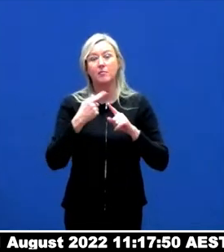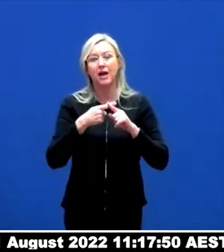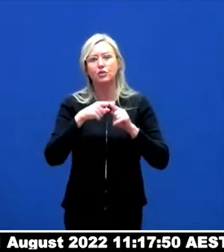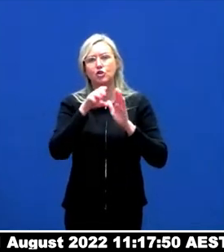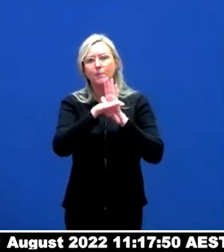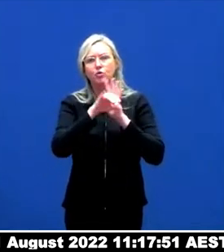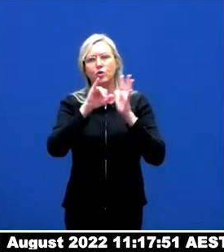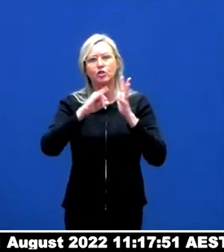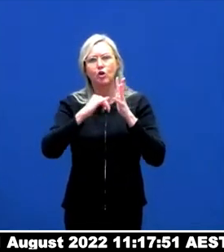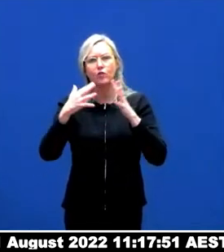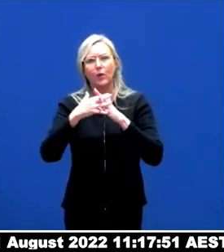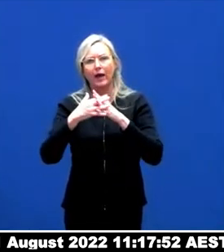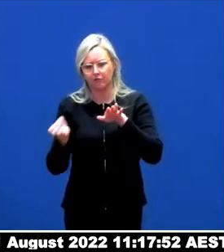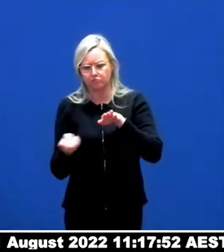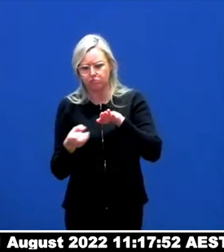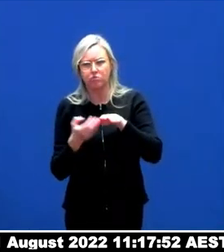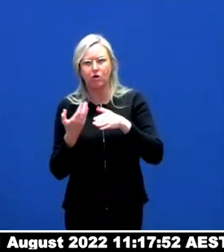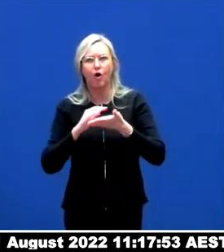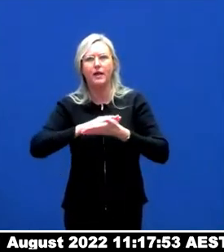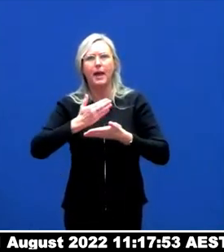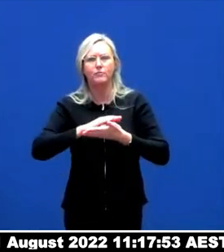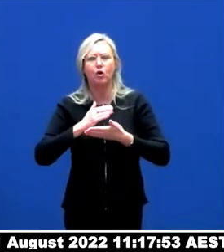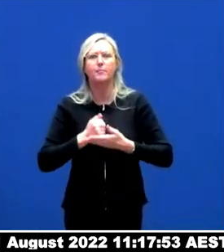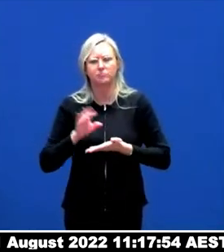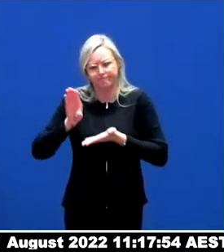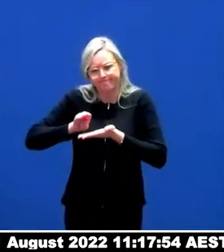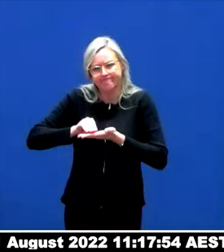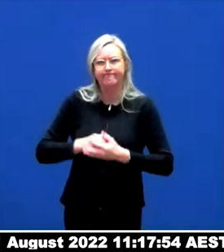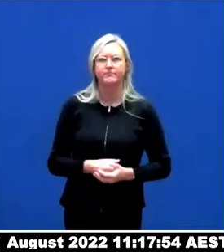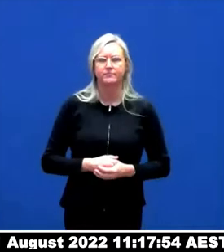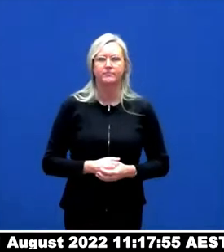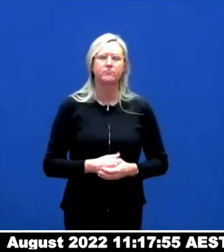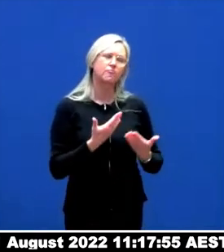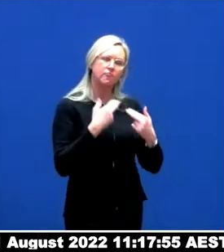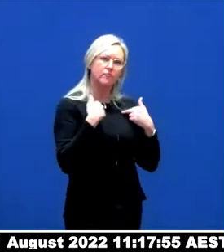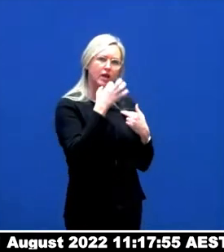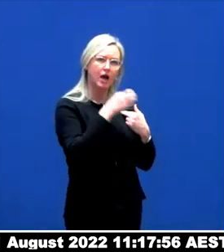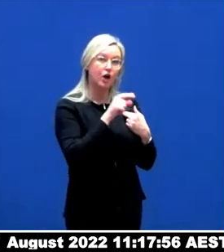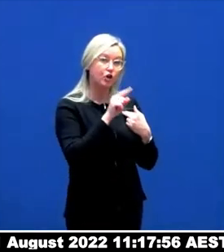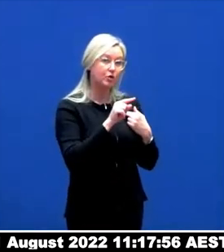And before you were living in the boarding house, what were your circumstances before you found the boarding house?